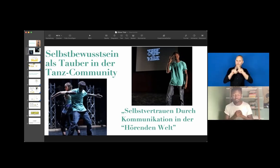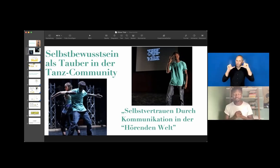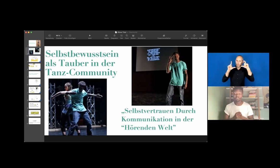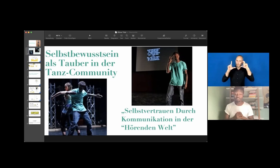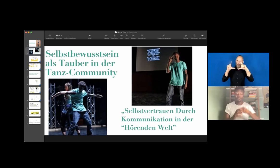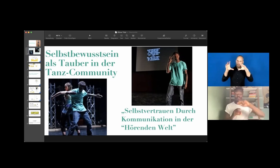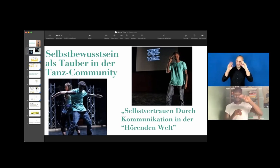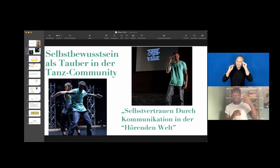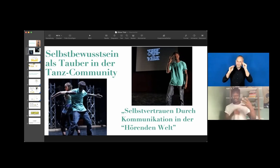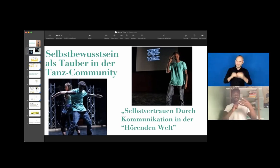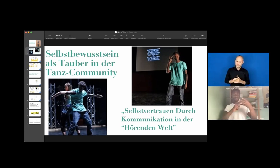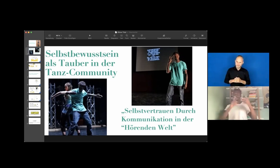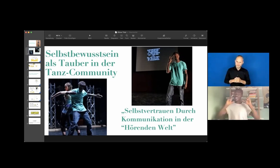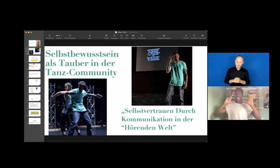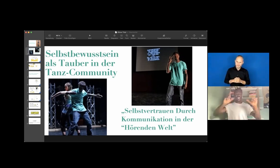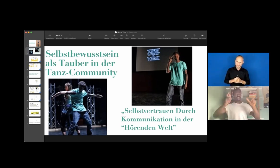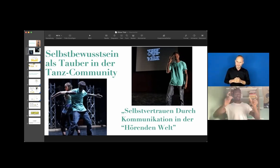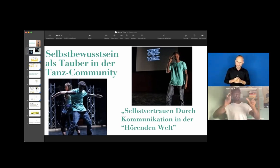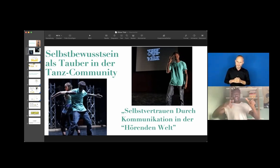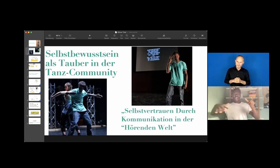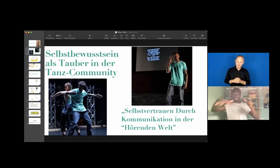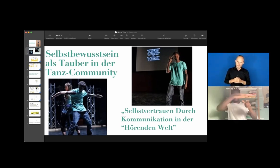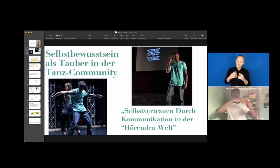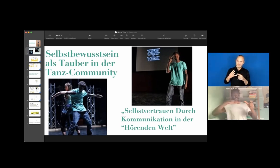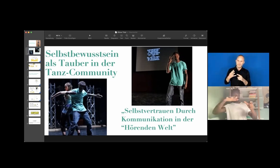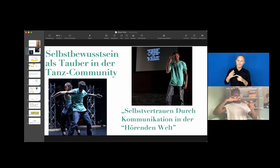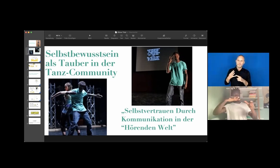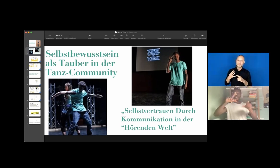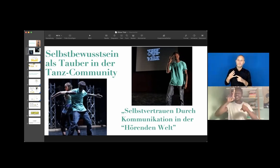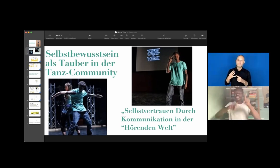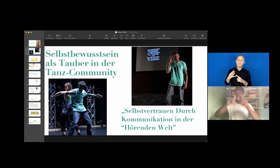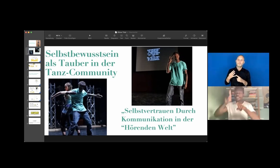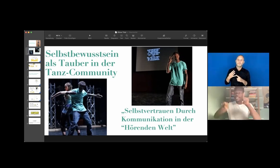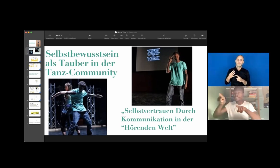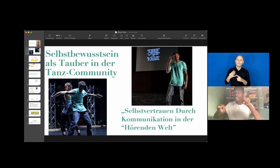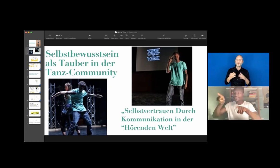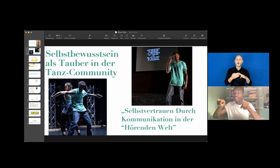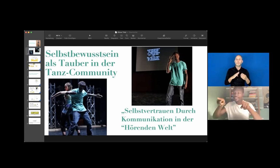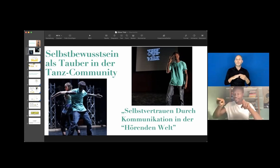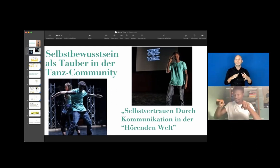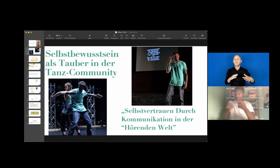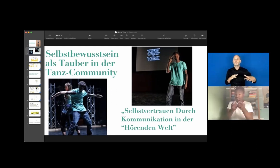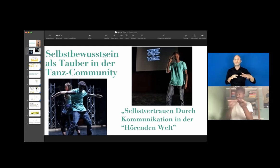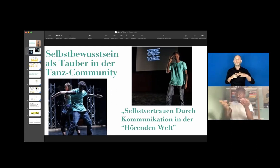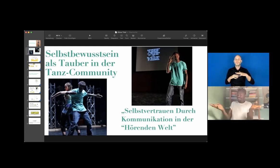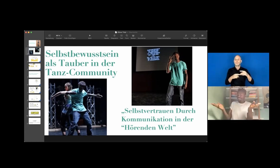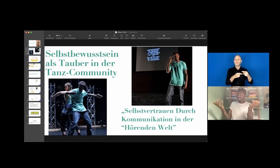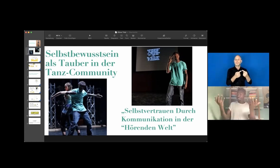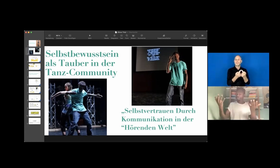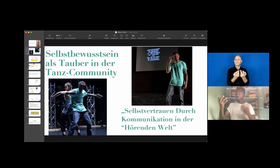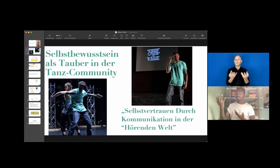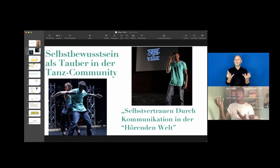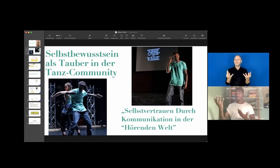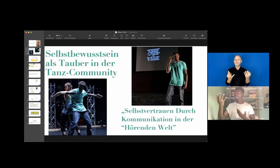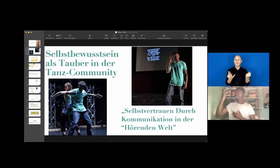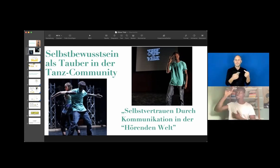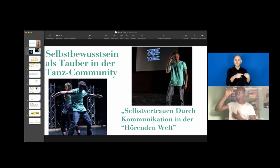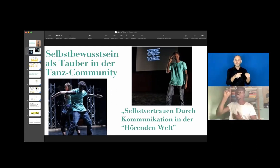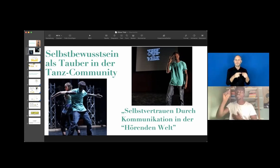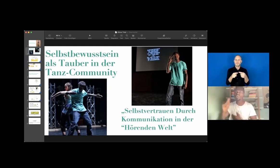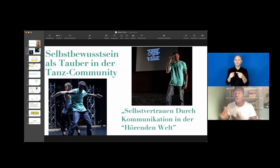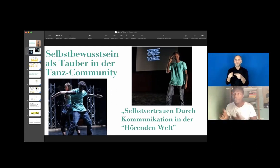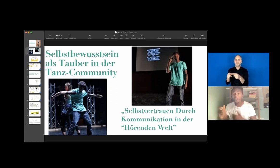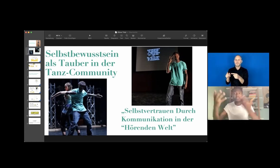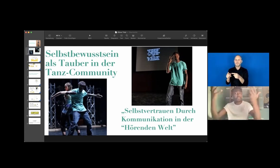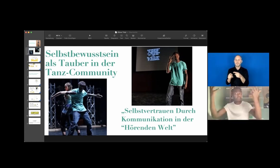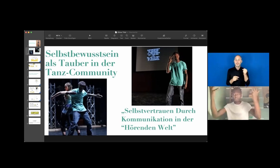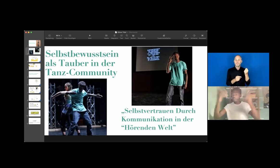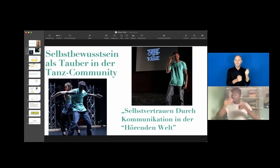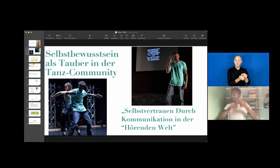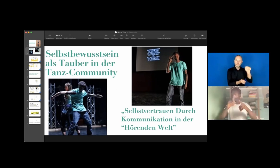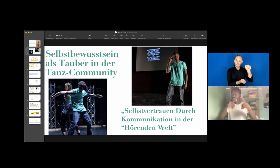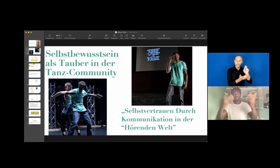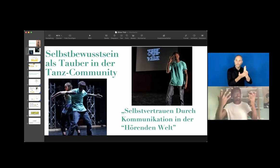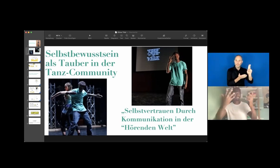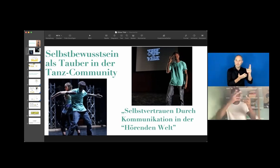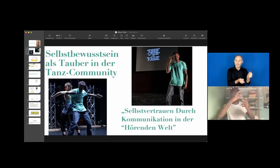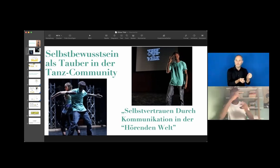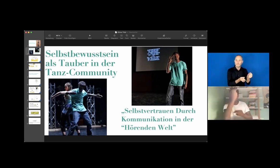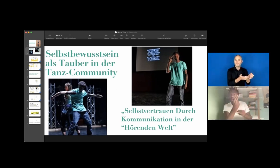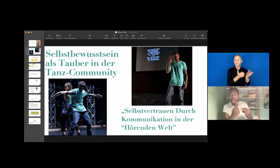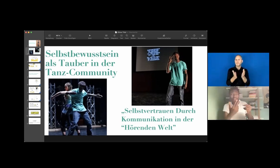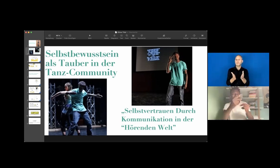and understand what hearing people give you as visual clues. And lastly, also diversity. You know, to be... To explore,